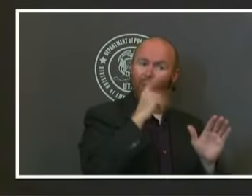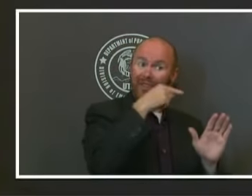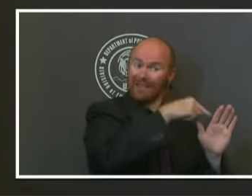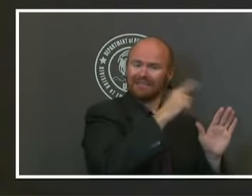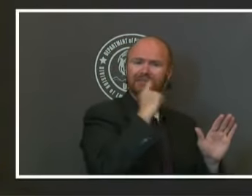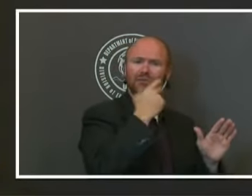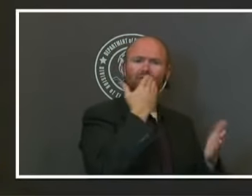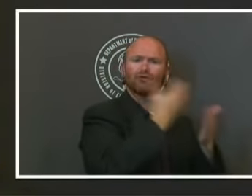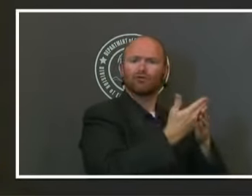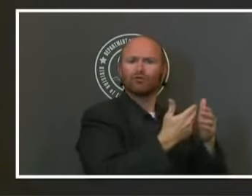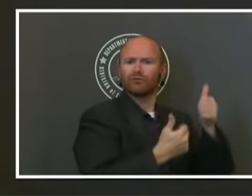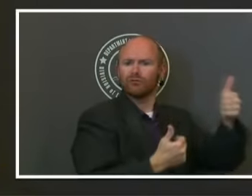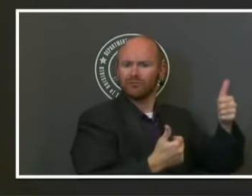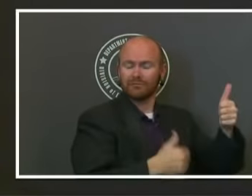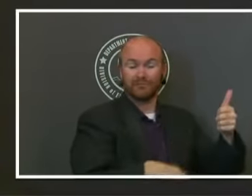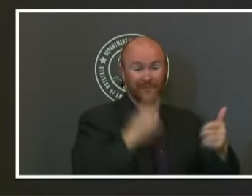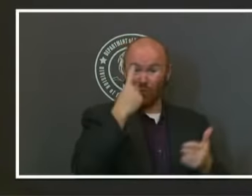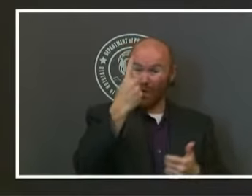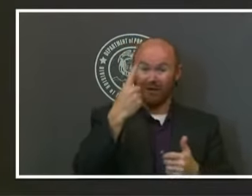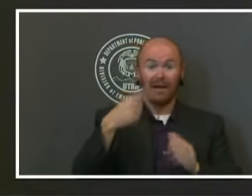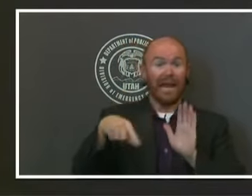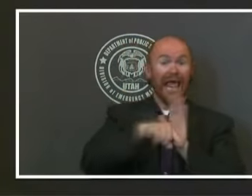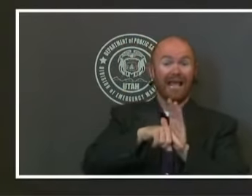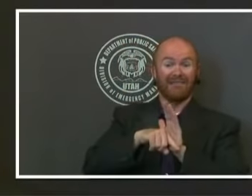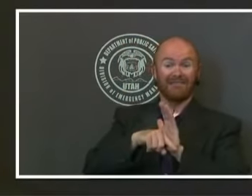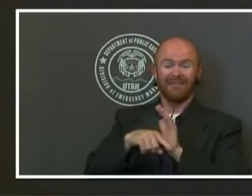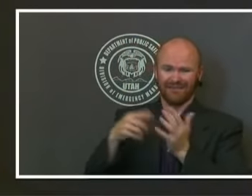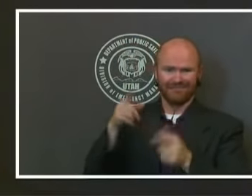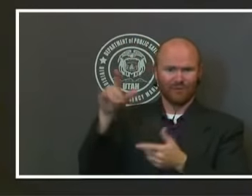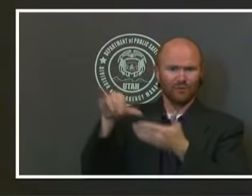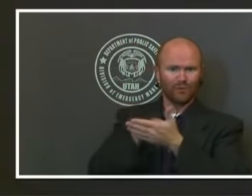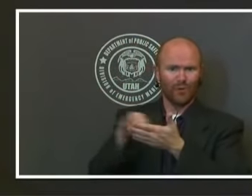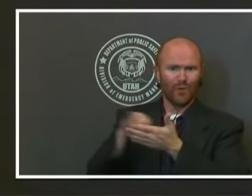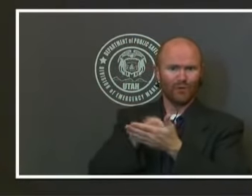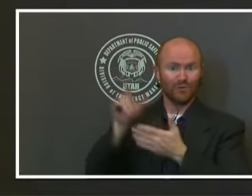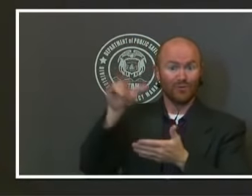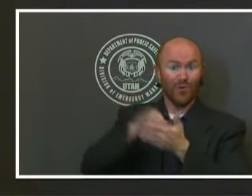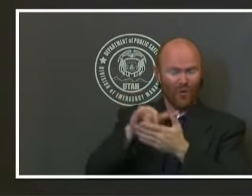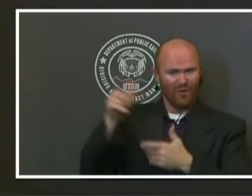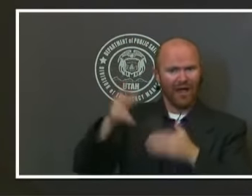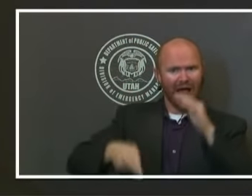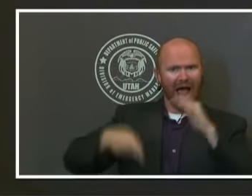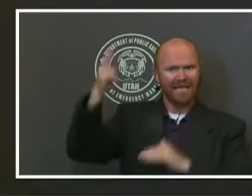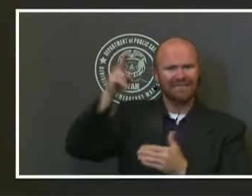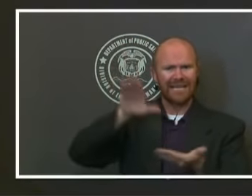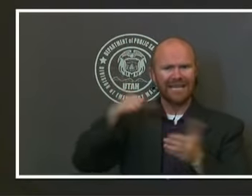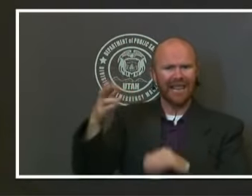death rates New York is an example of where the case rates